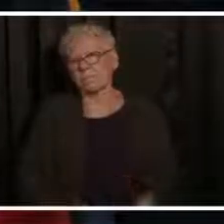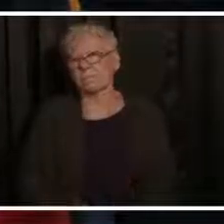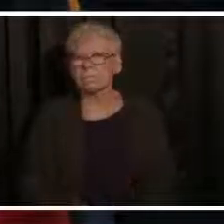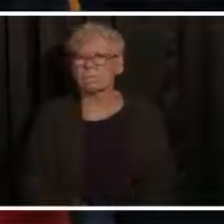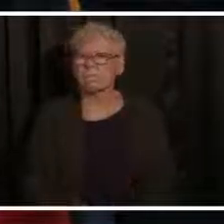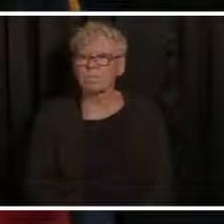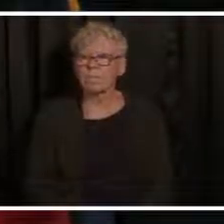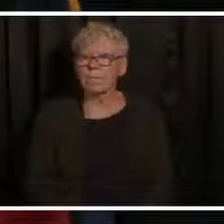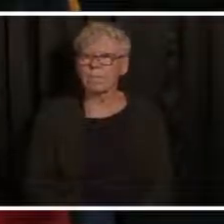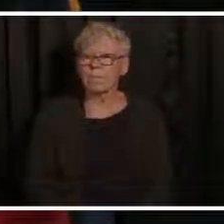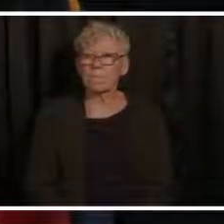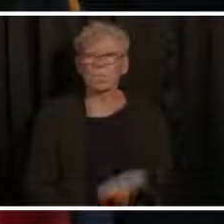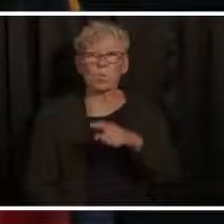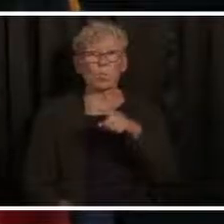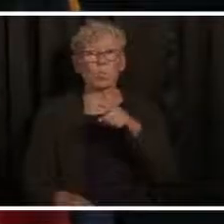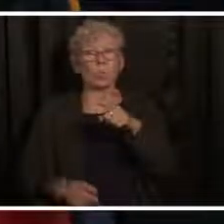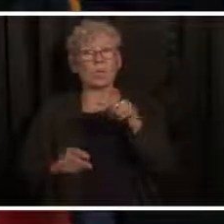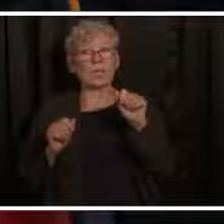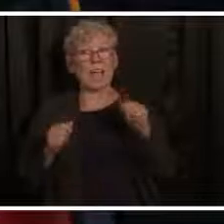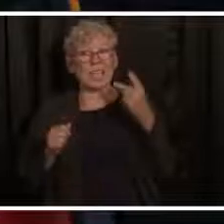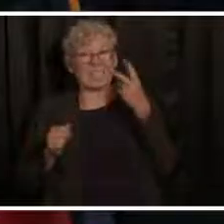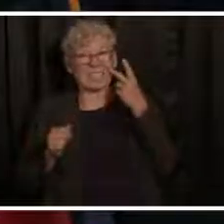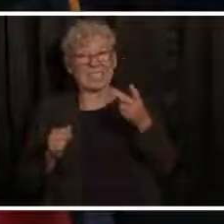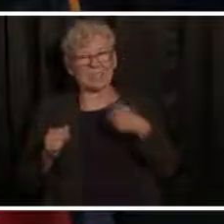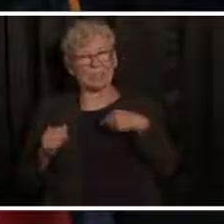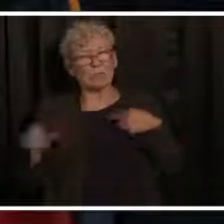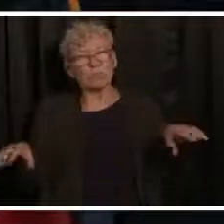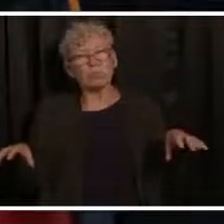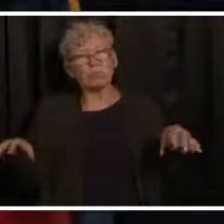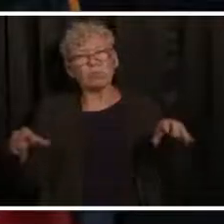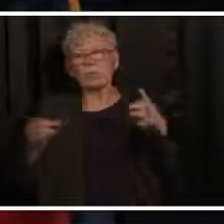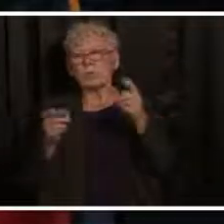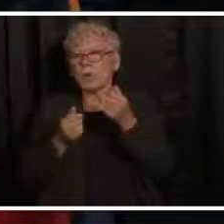of the above um to be able to advance the use of the vaccine